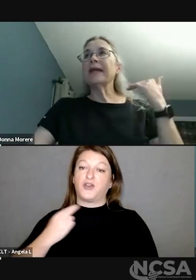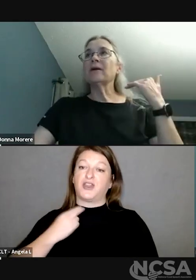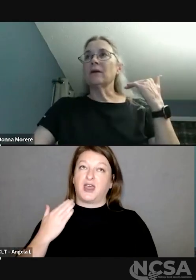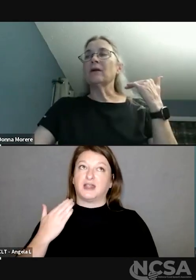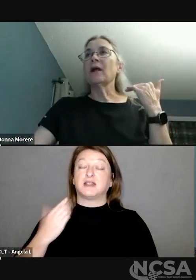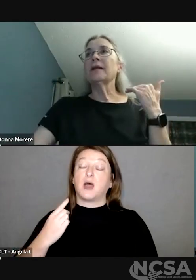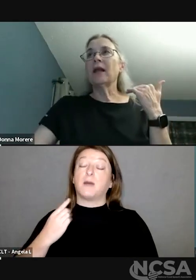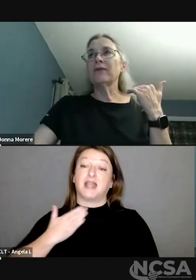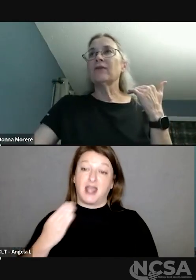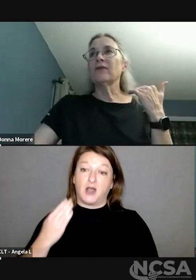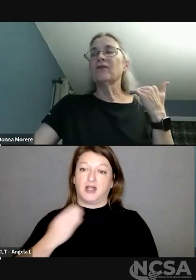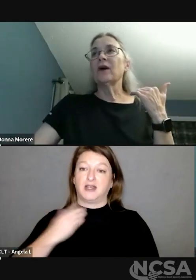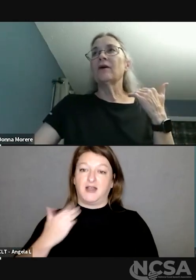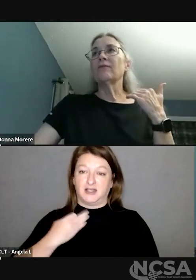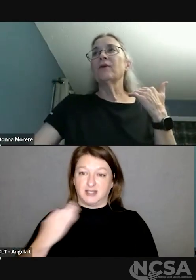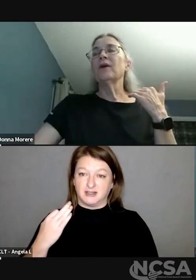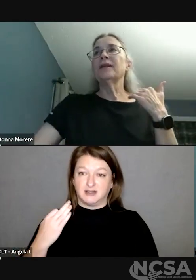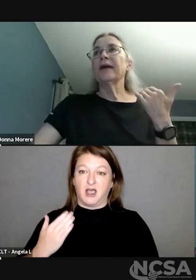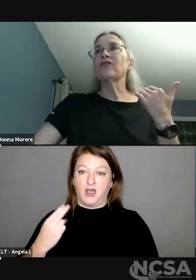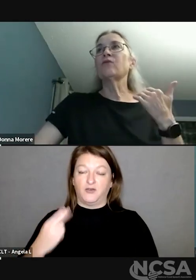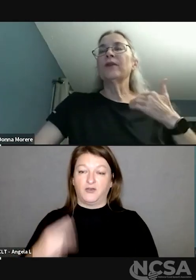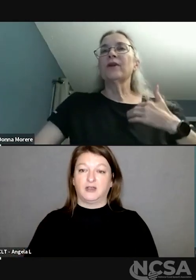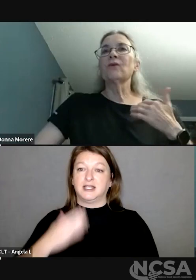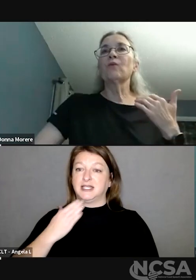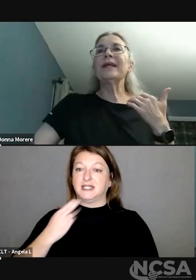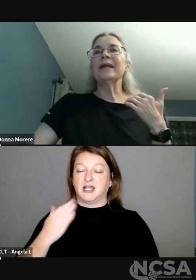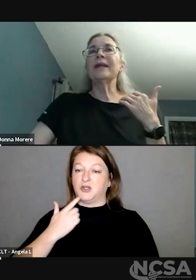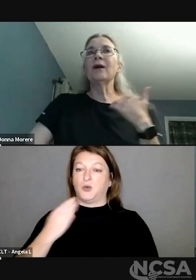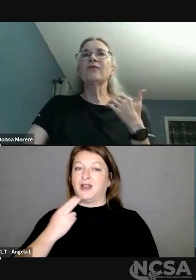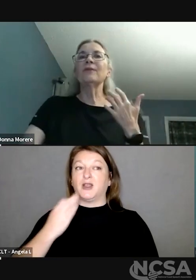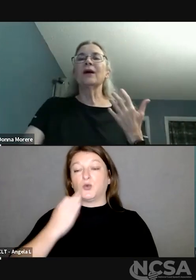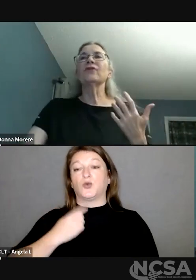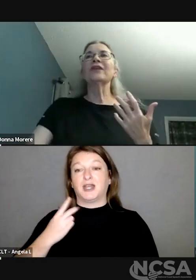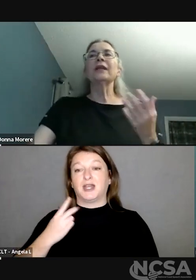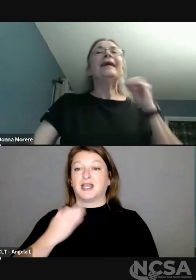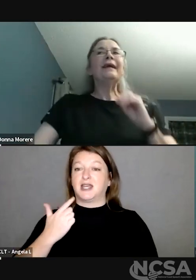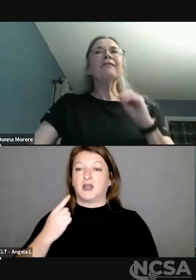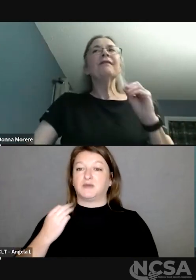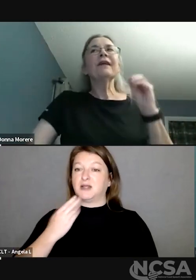down analysis of text when they're reading it helps them to understand, even if